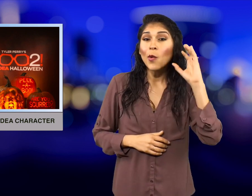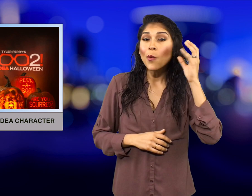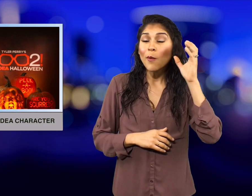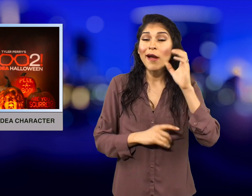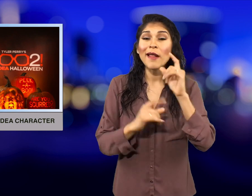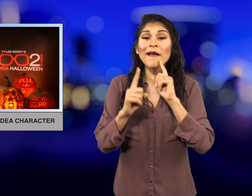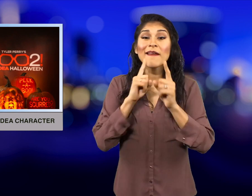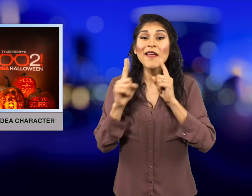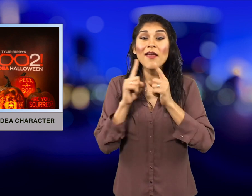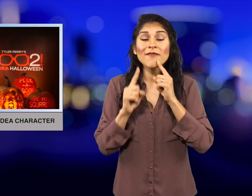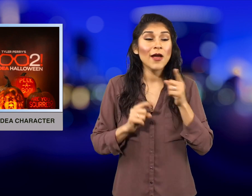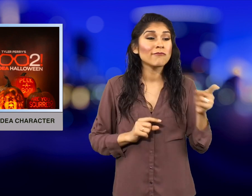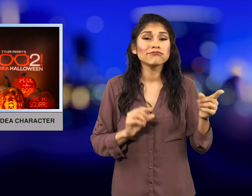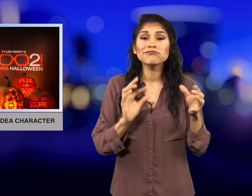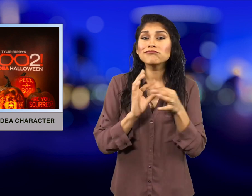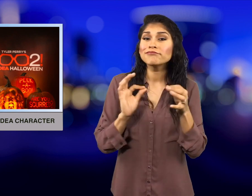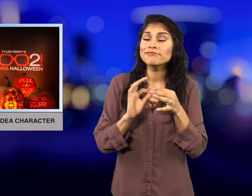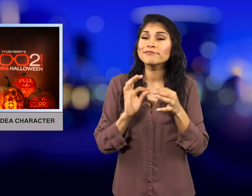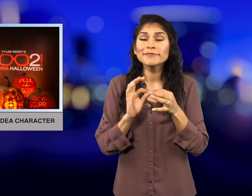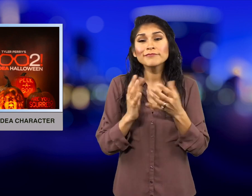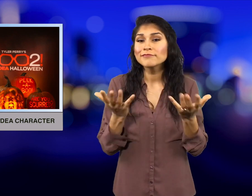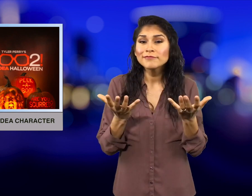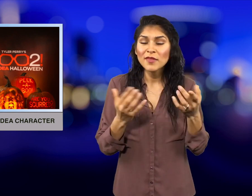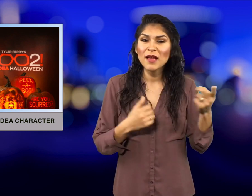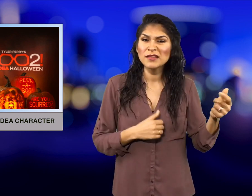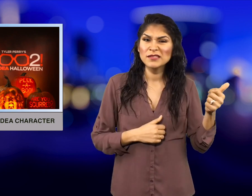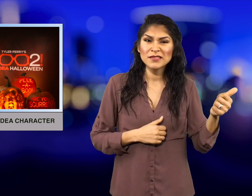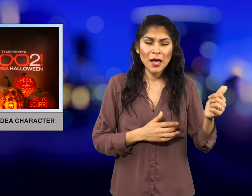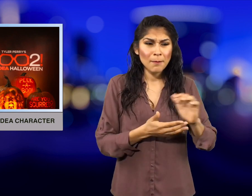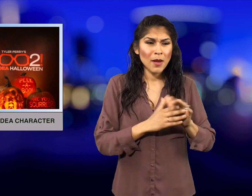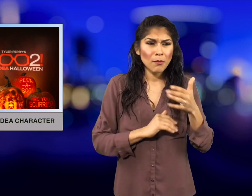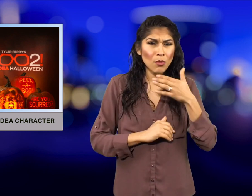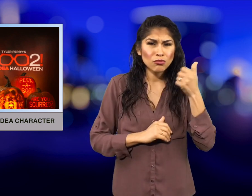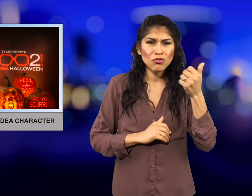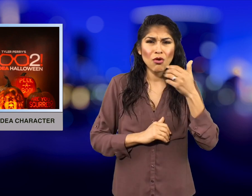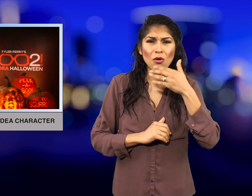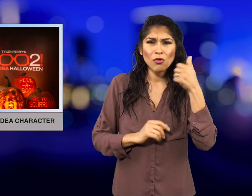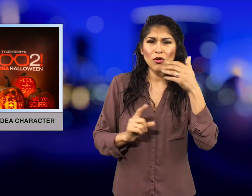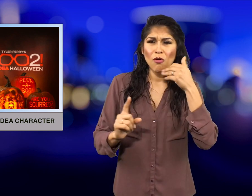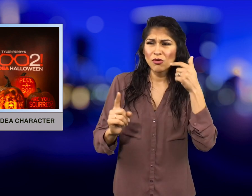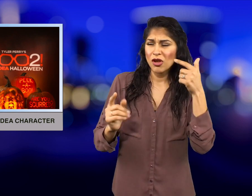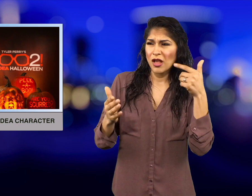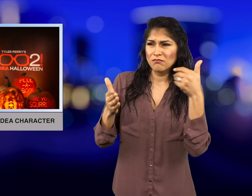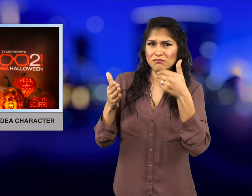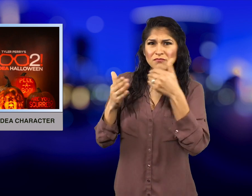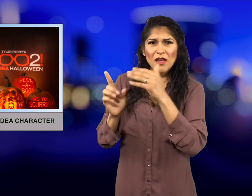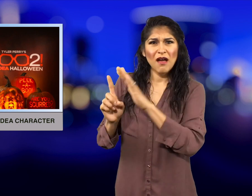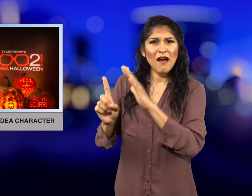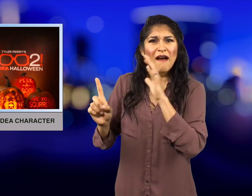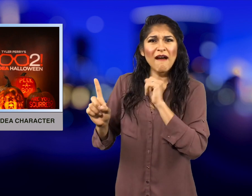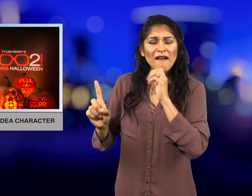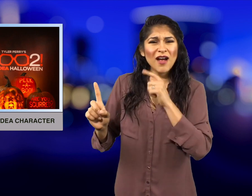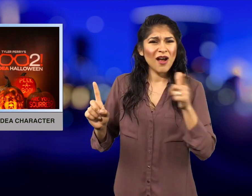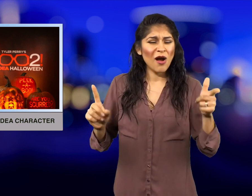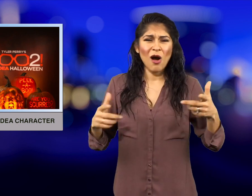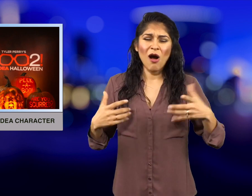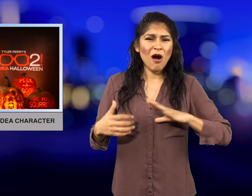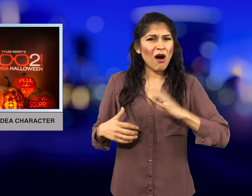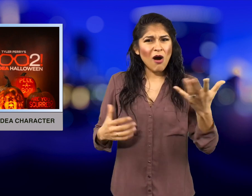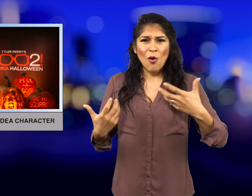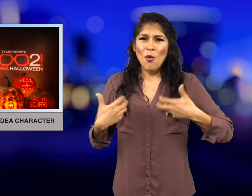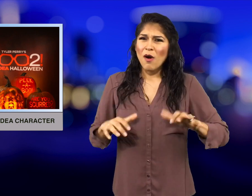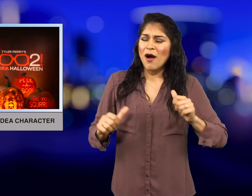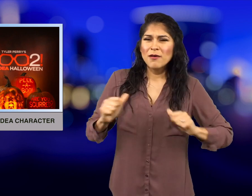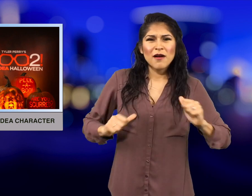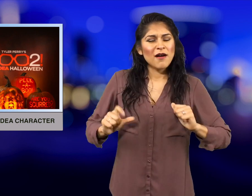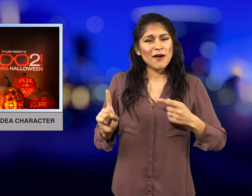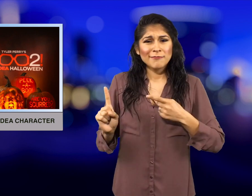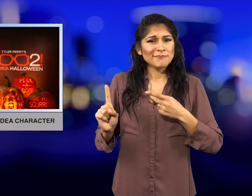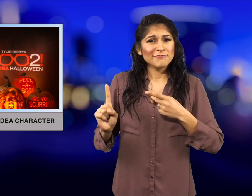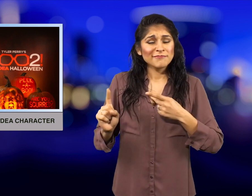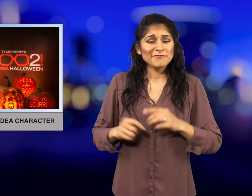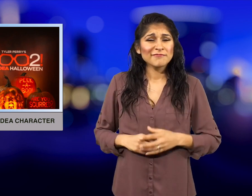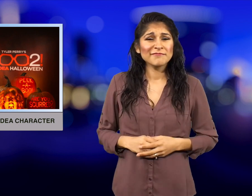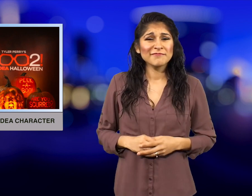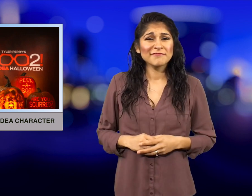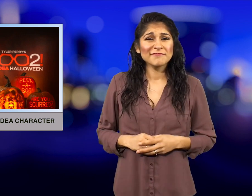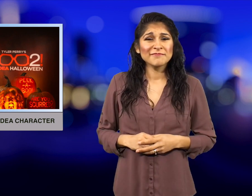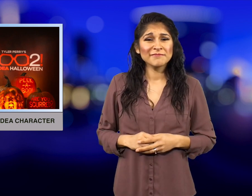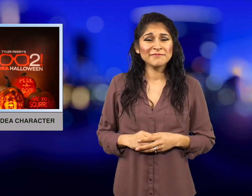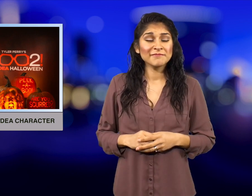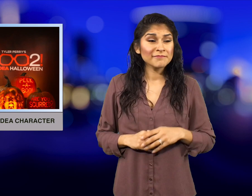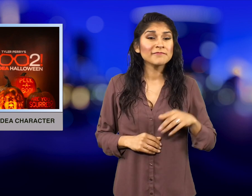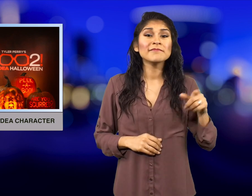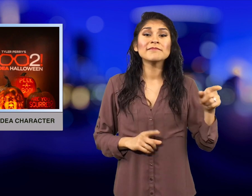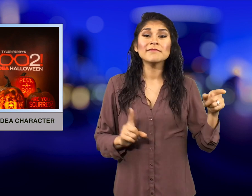In a radio interview, Perry says he doesn't want to play Madea when he is her age.